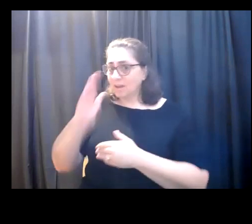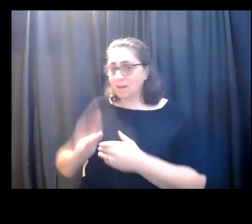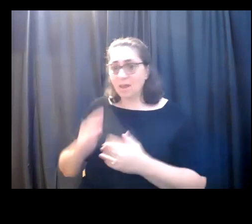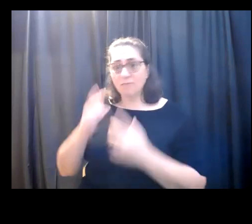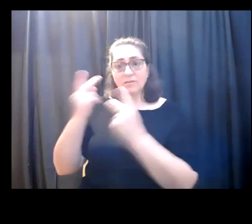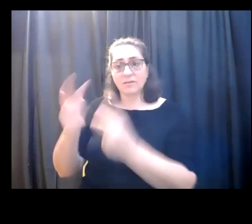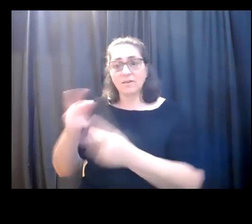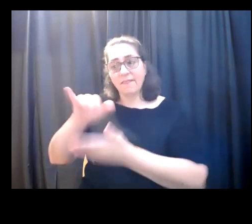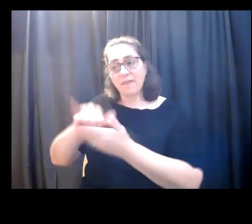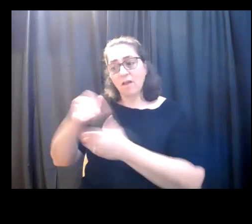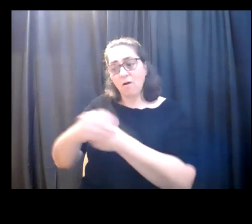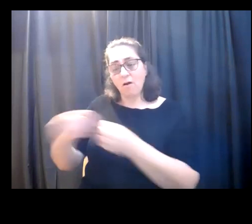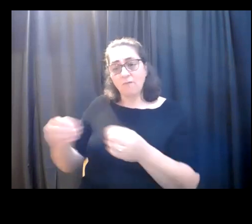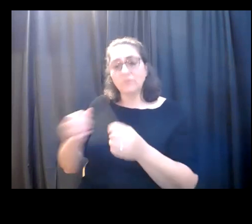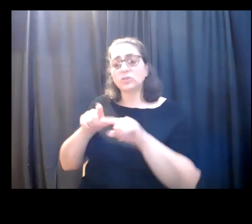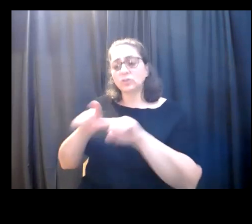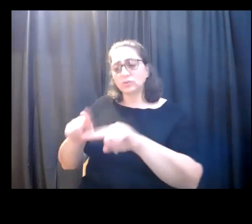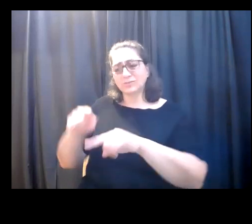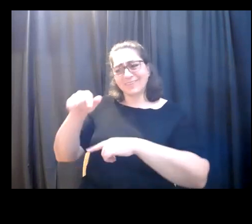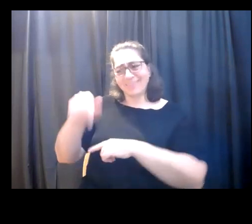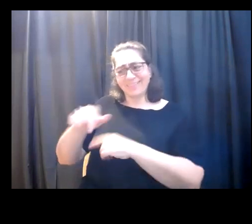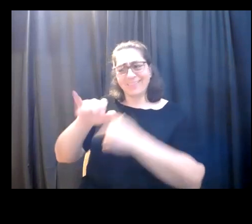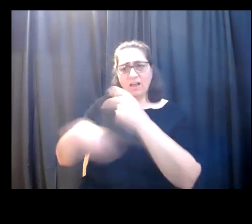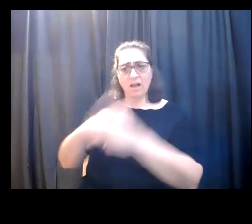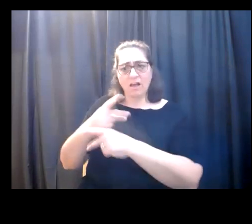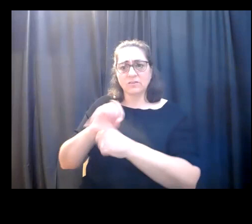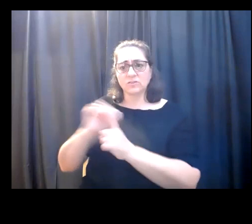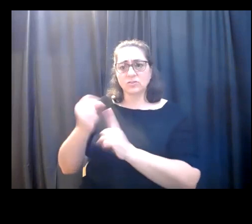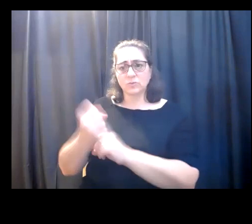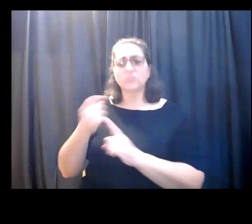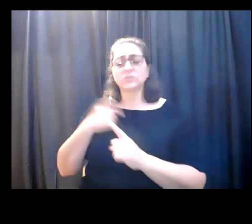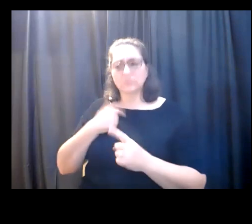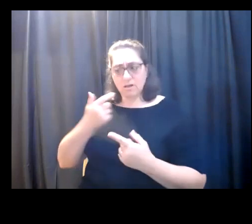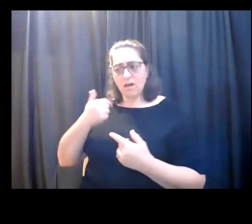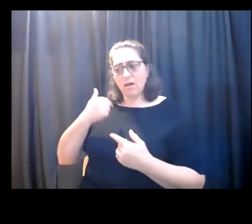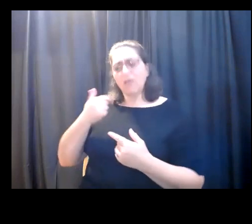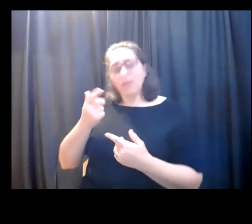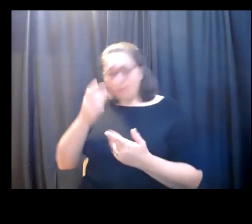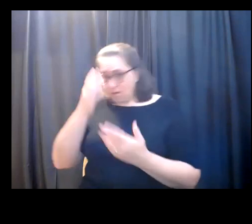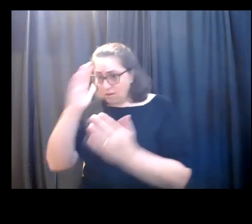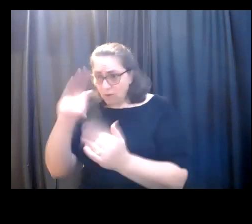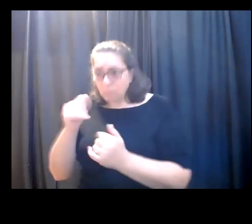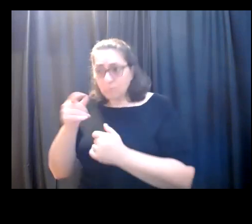Remember, the team is a whrarnlg team. Ask who is best audible to assist you. Sometimes that